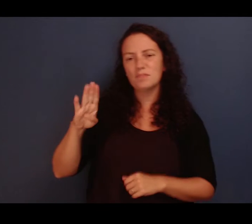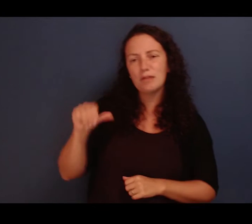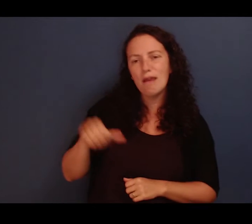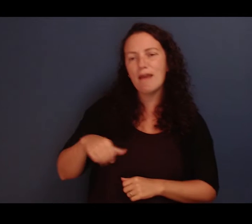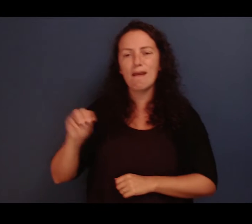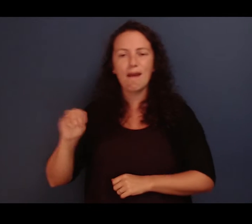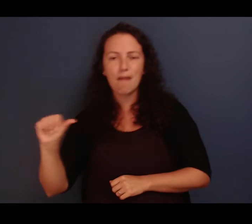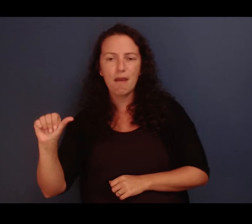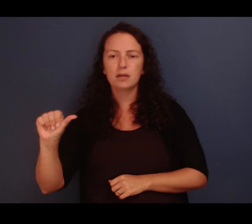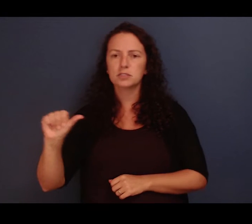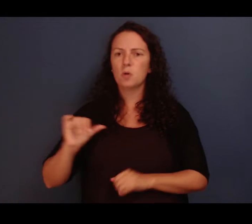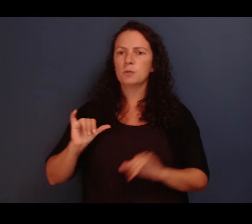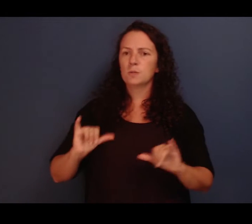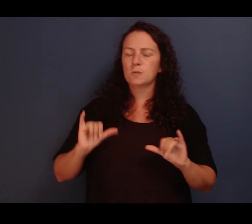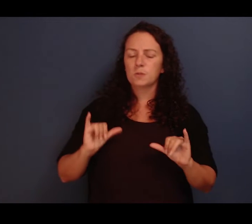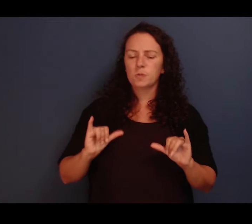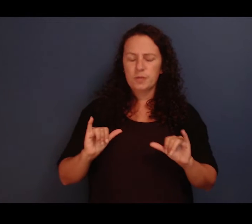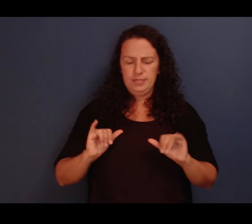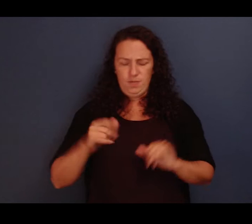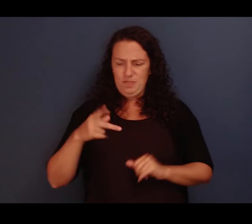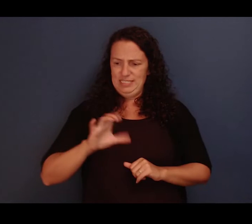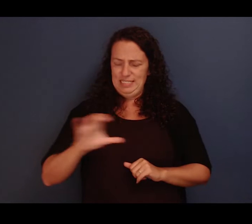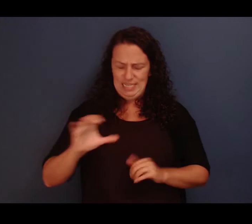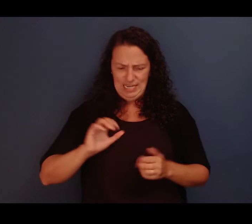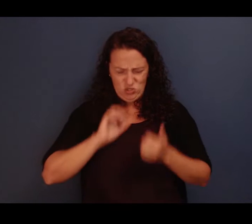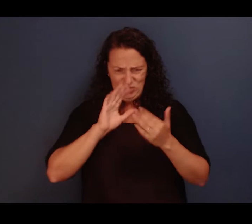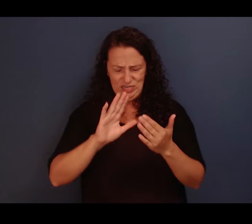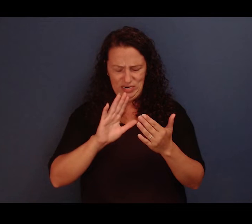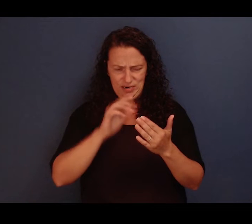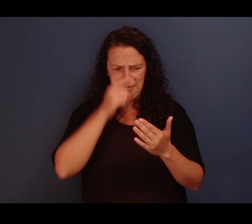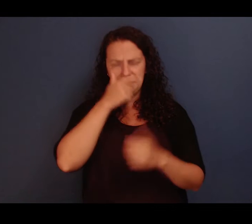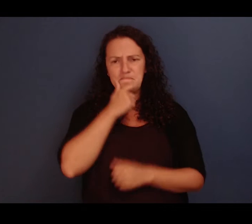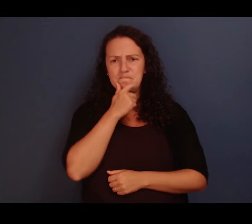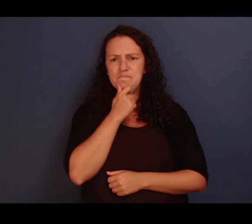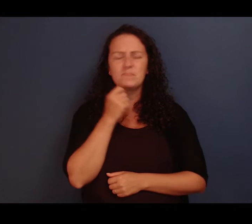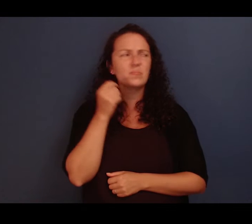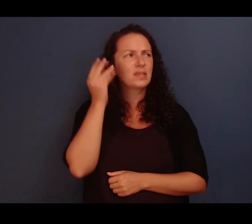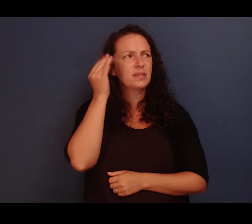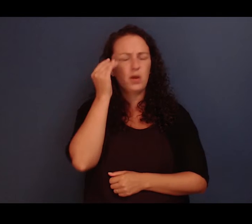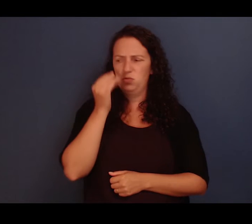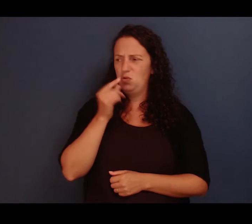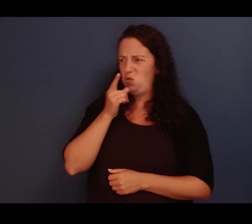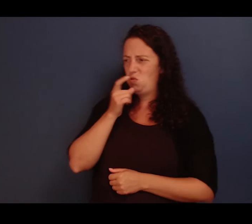We faced some key existential questions, as a college. Who do we serve? What are community